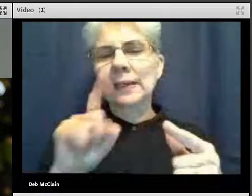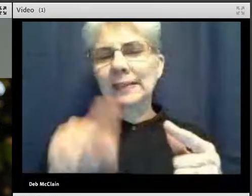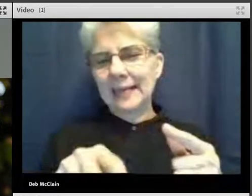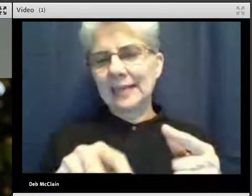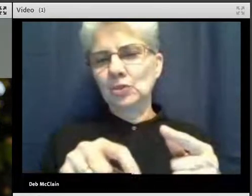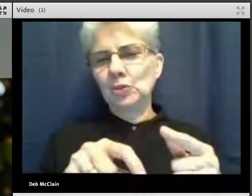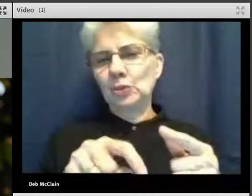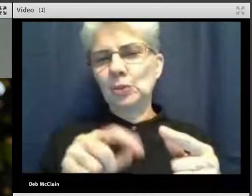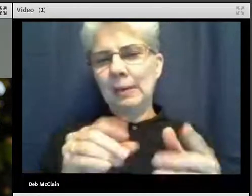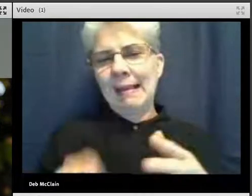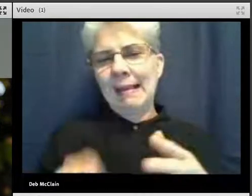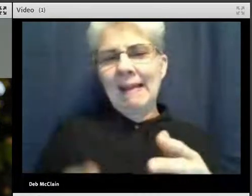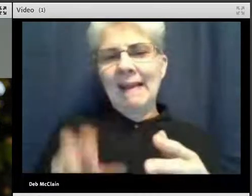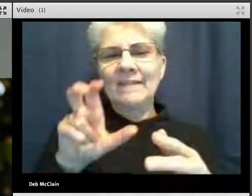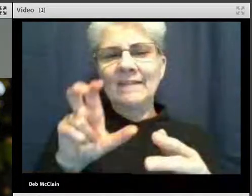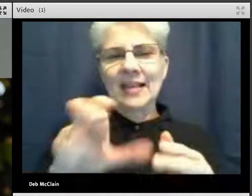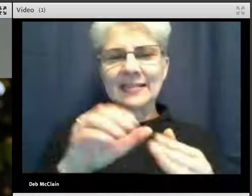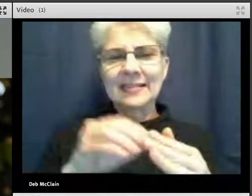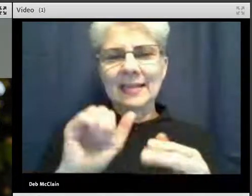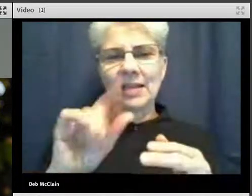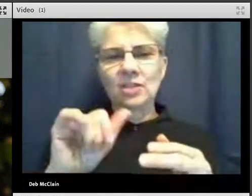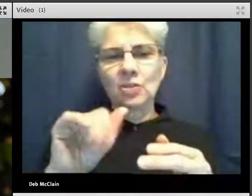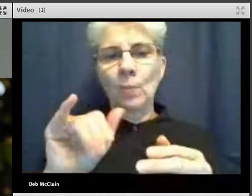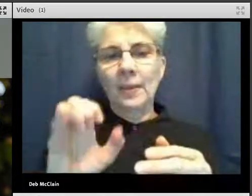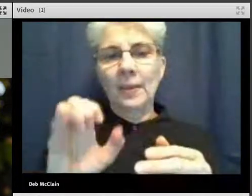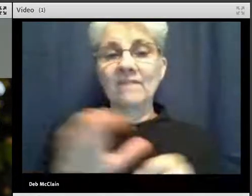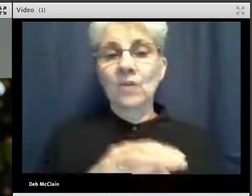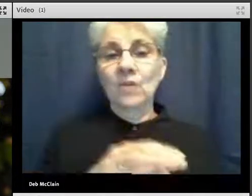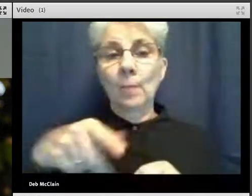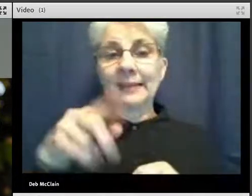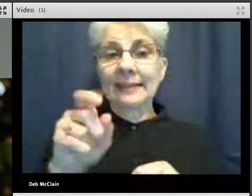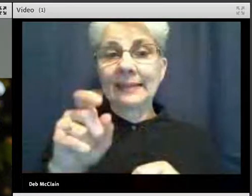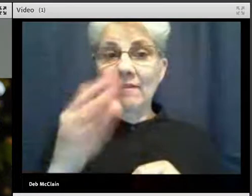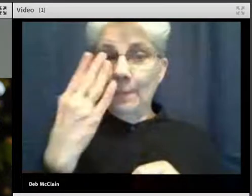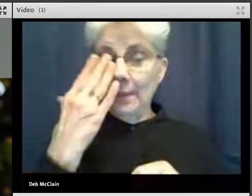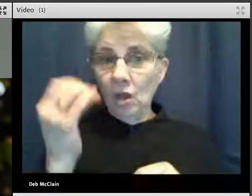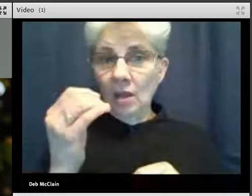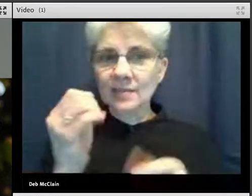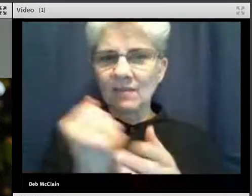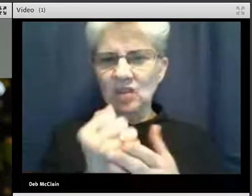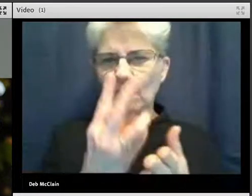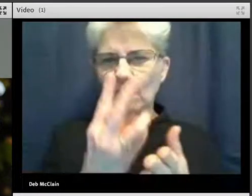you really need to invest in the Adobe full PDF software